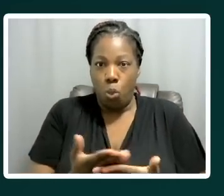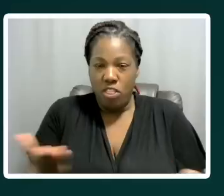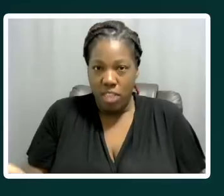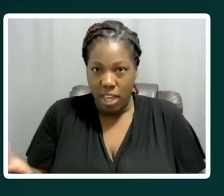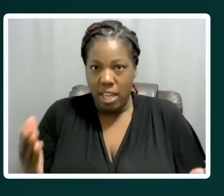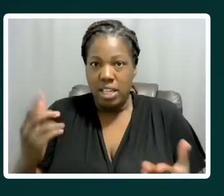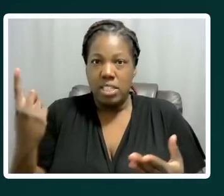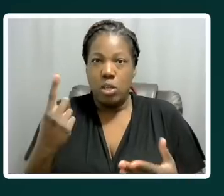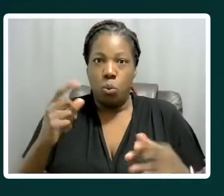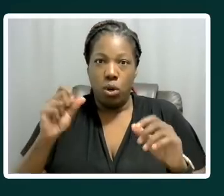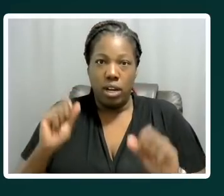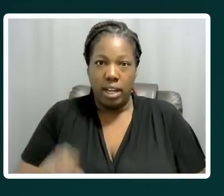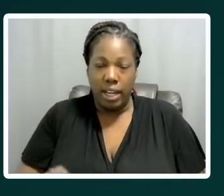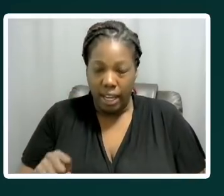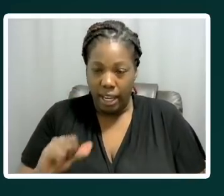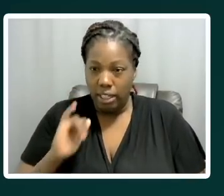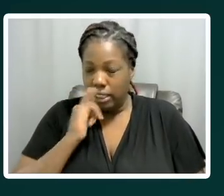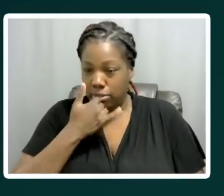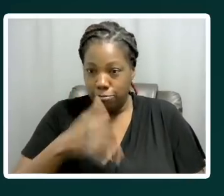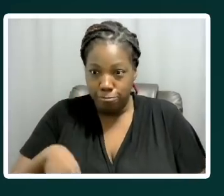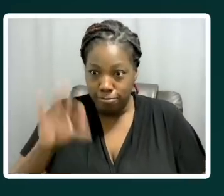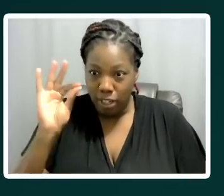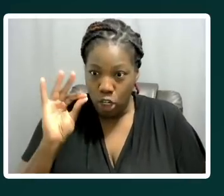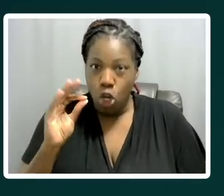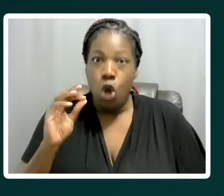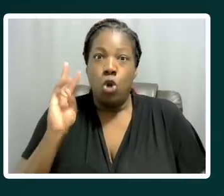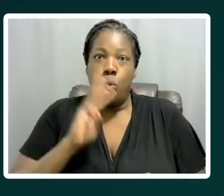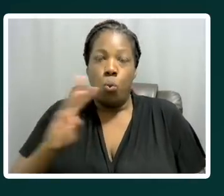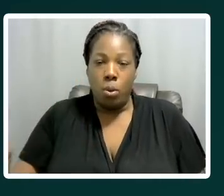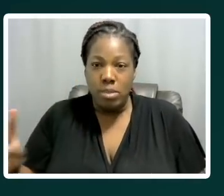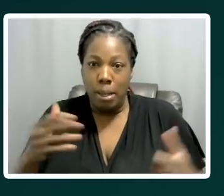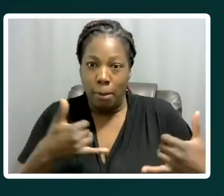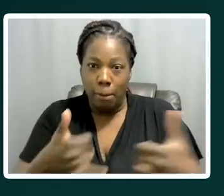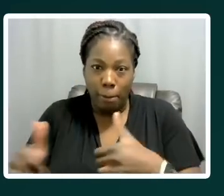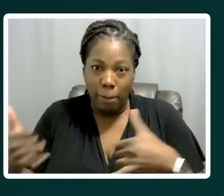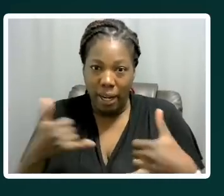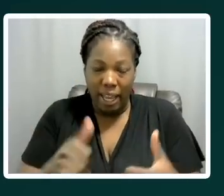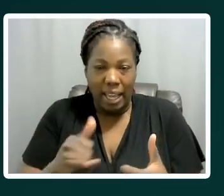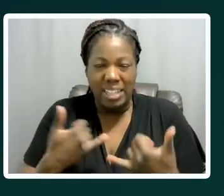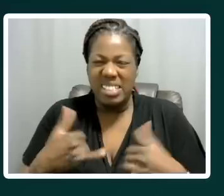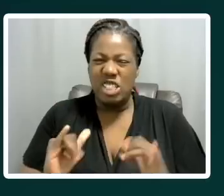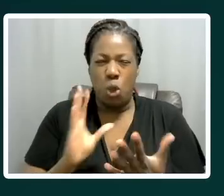stumble upon on a website and play and still get a meaningful learning experience. Very often, this